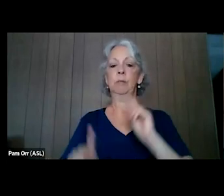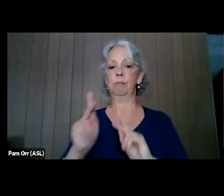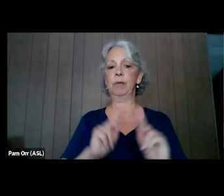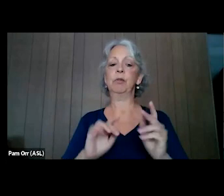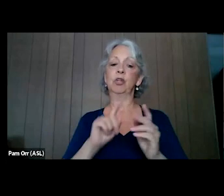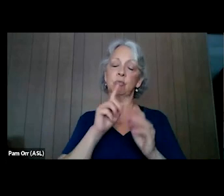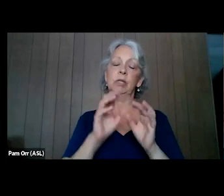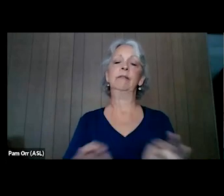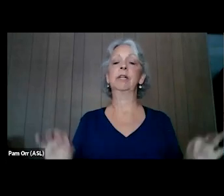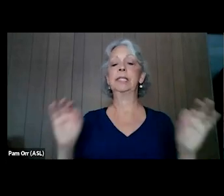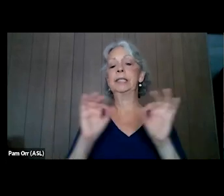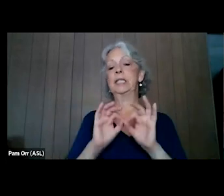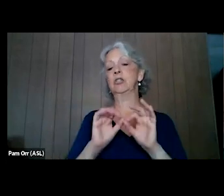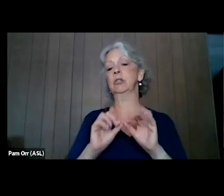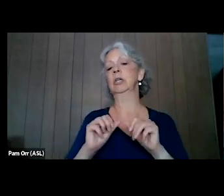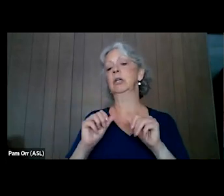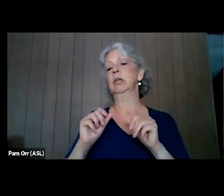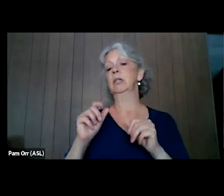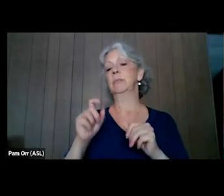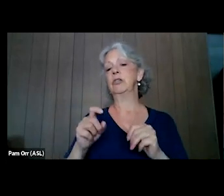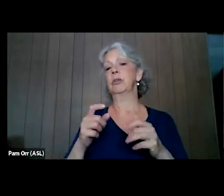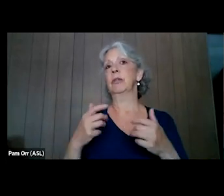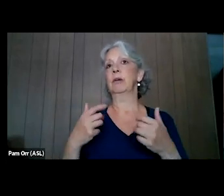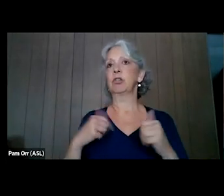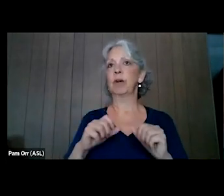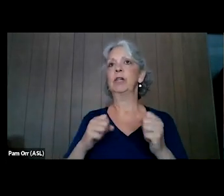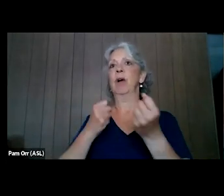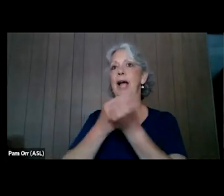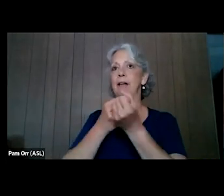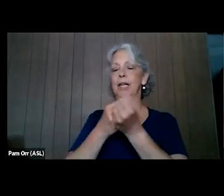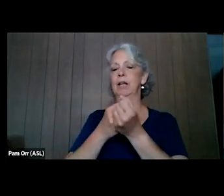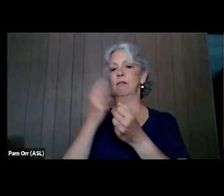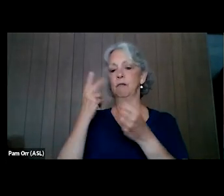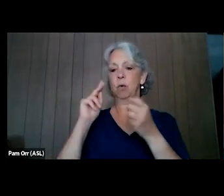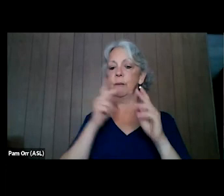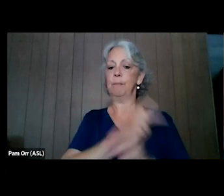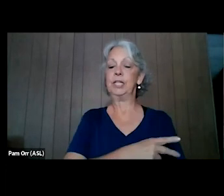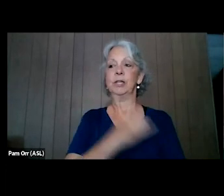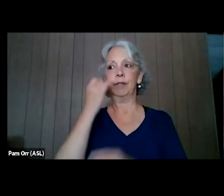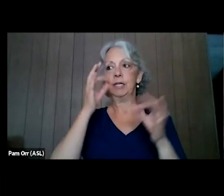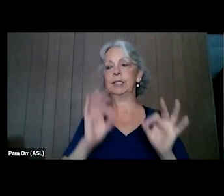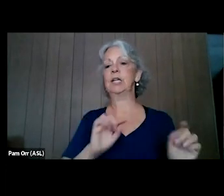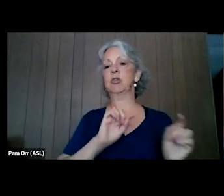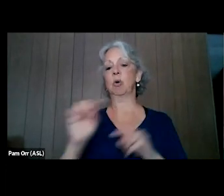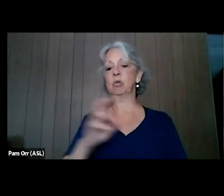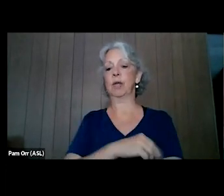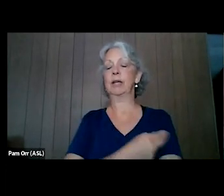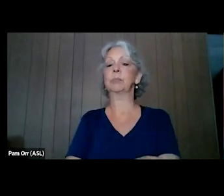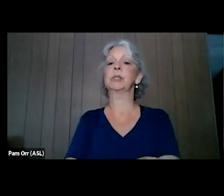to continue to make sure that we're, you know, really trying to advocate for our patients when they choose to go into the hospital. And as Brian said,